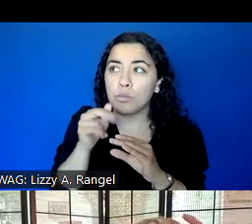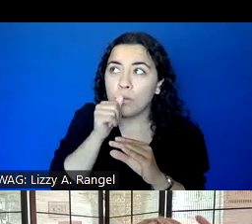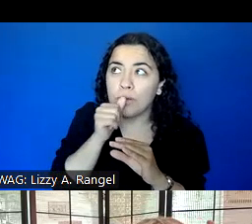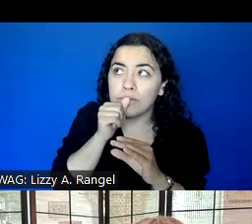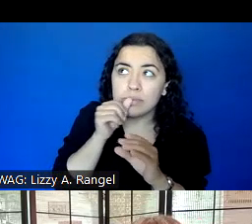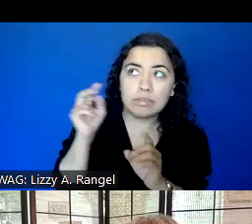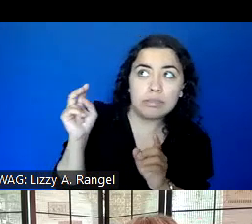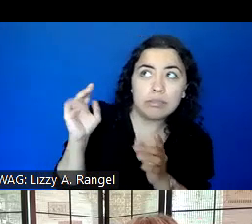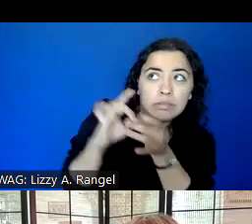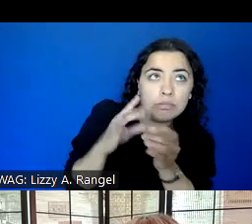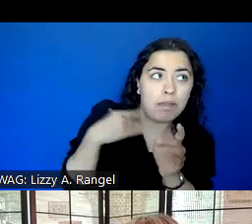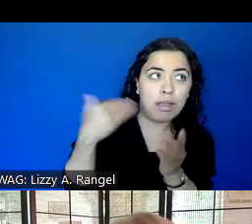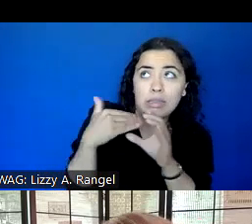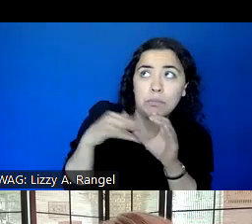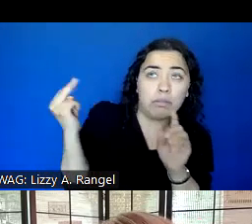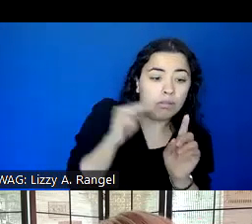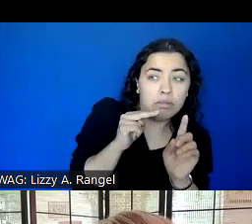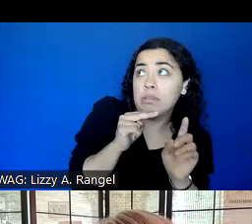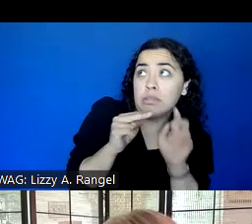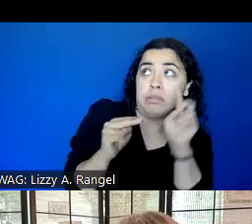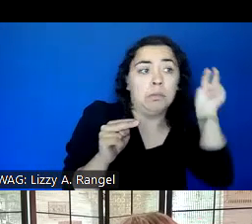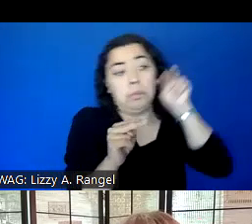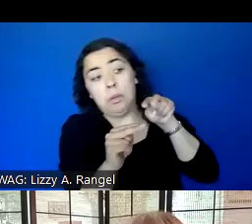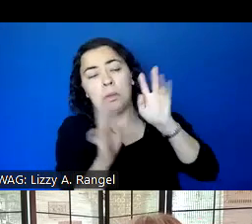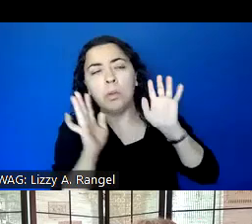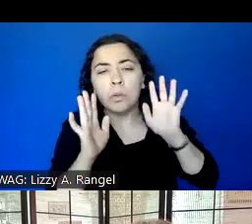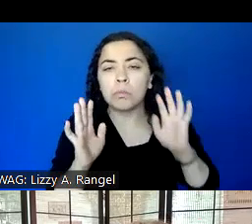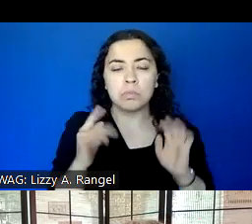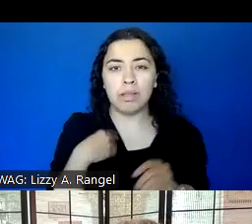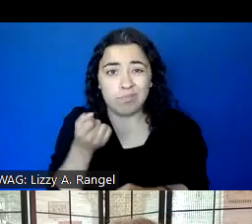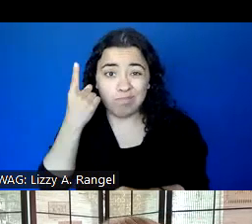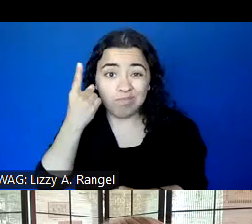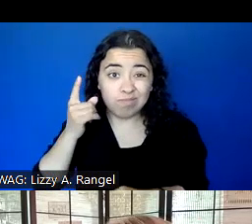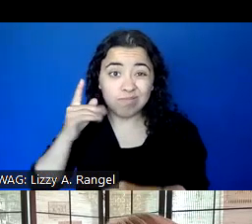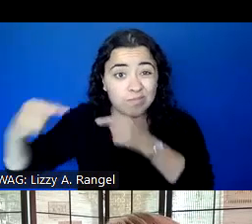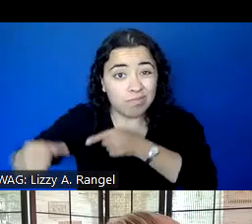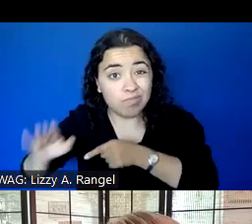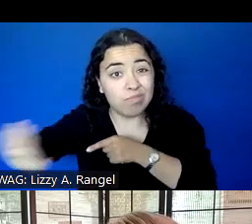Mentor. I really appreciate teaching people how to give back to their open-source projects.